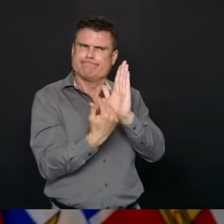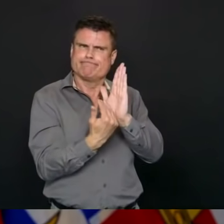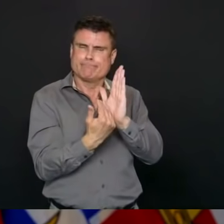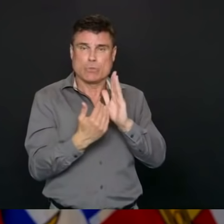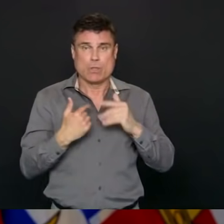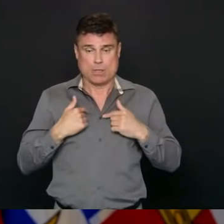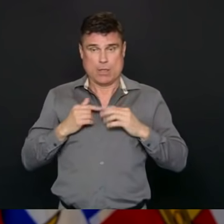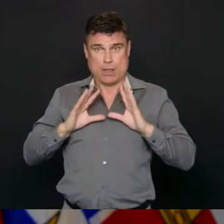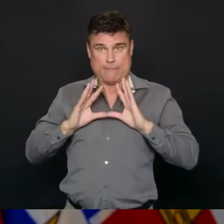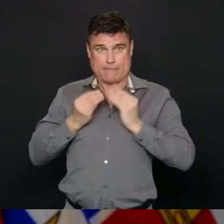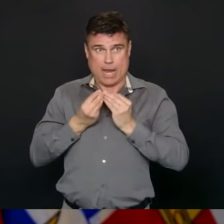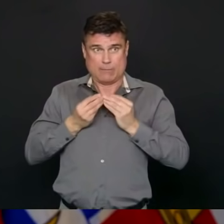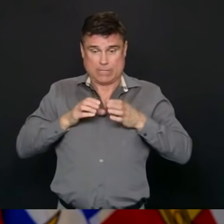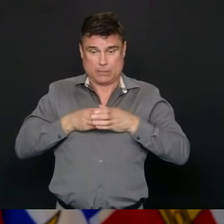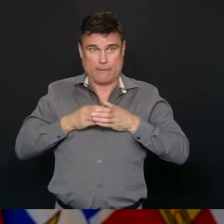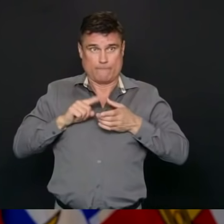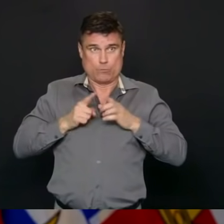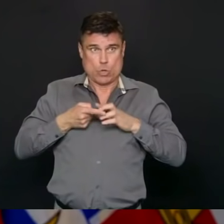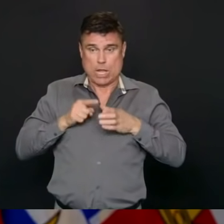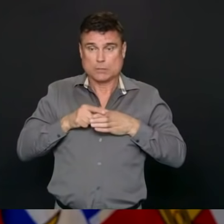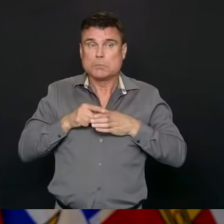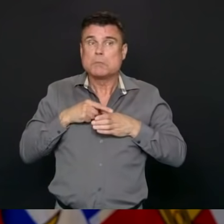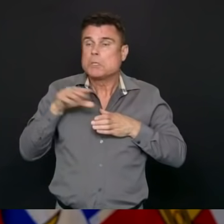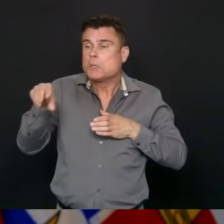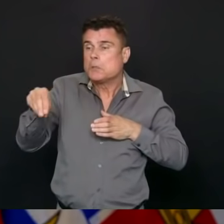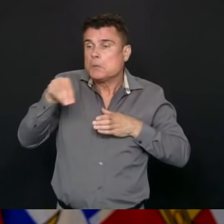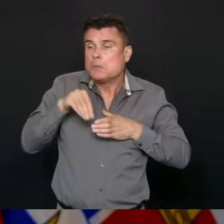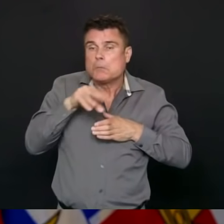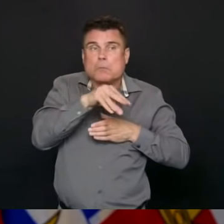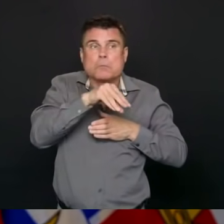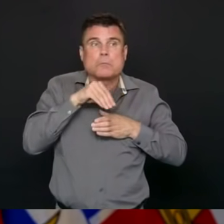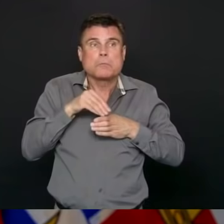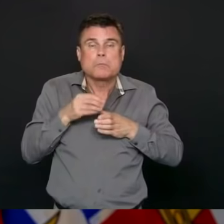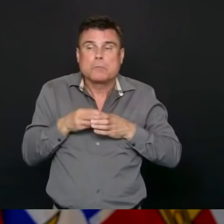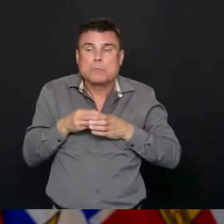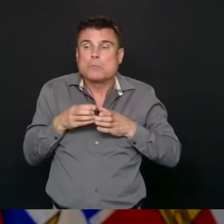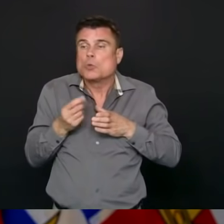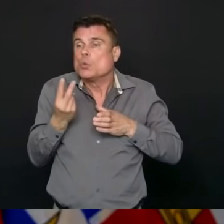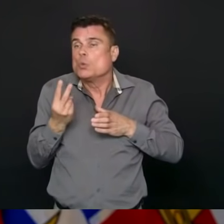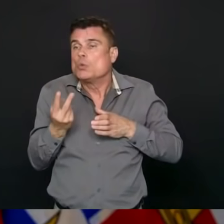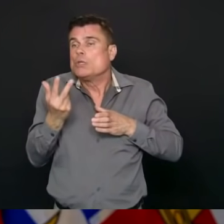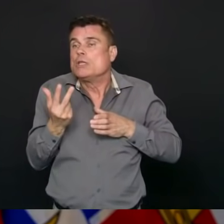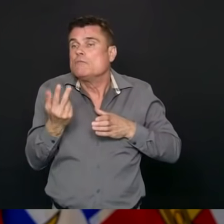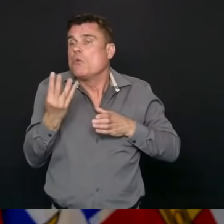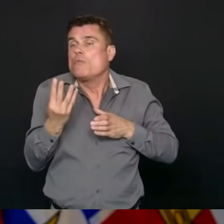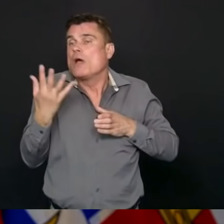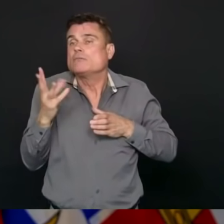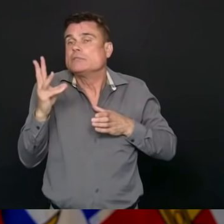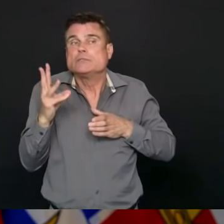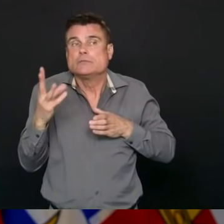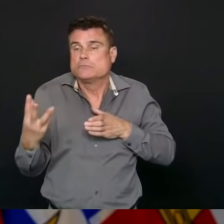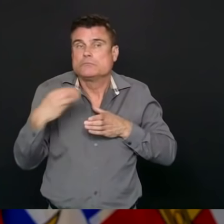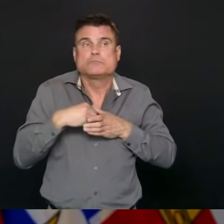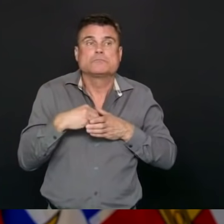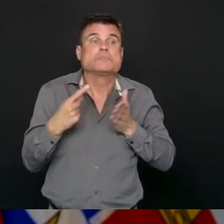Can we expand the circle by only the same two or six people or have bigger get-togethers? Hoping Dr Henry can walk us through visiting a close